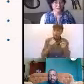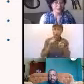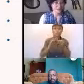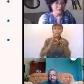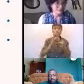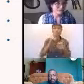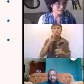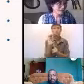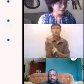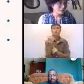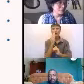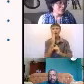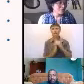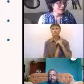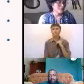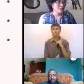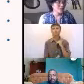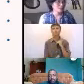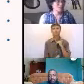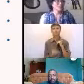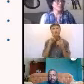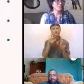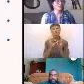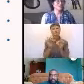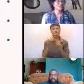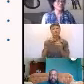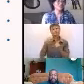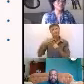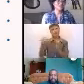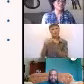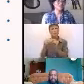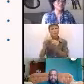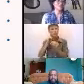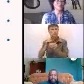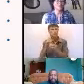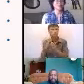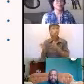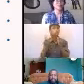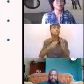about in a minute, and valuing lived experience as much as, if not more than institutional